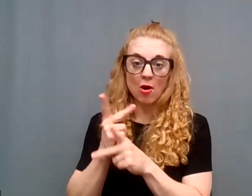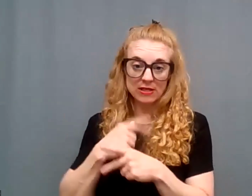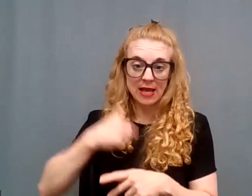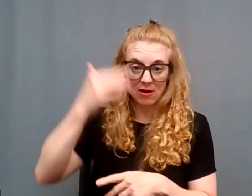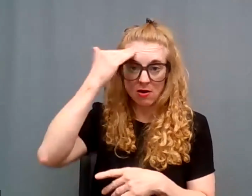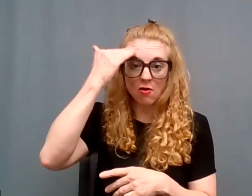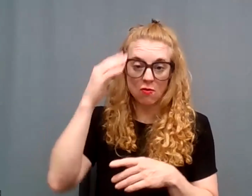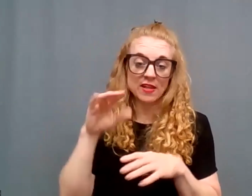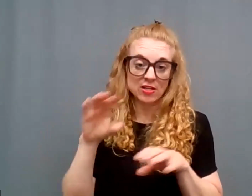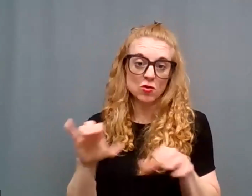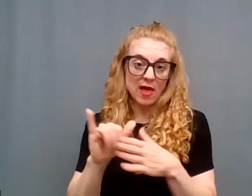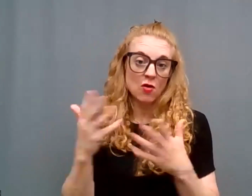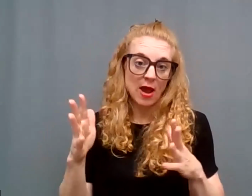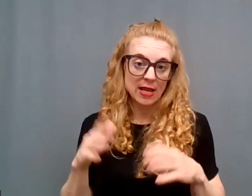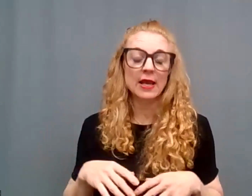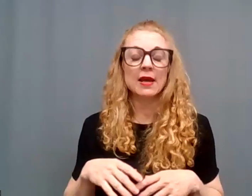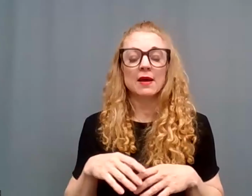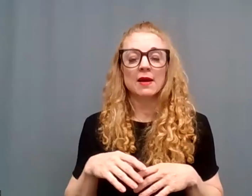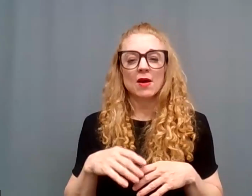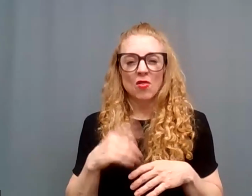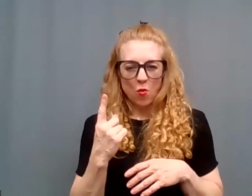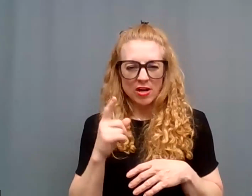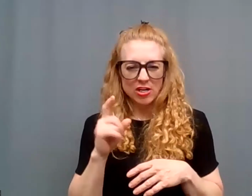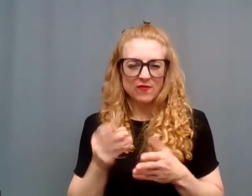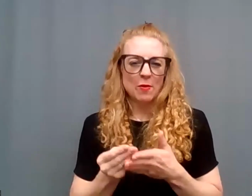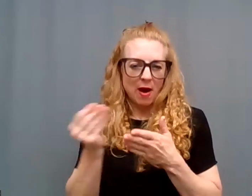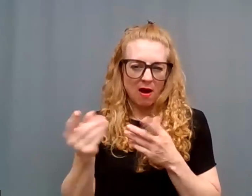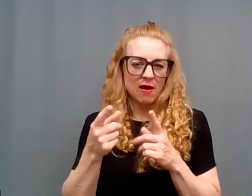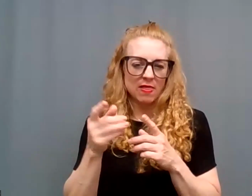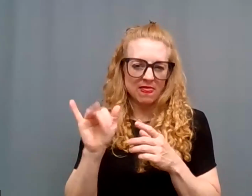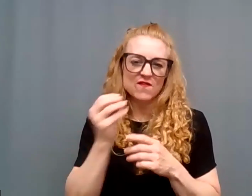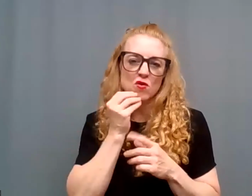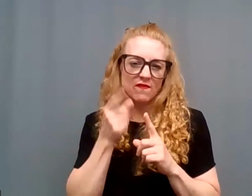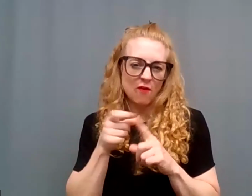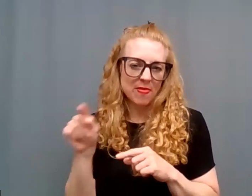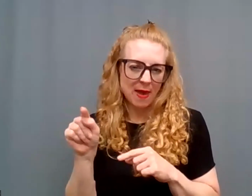do that the ones I'm aware of you have to buy from the food from them it's not just something you can